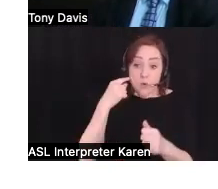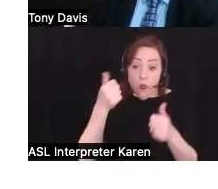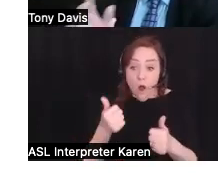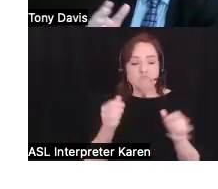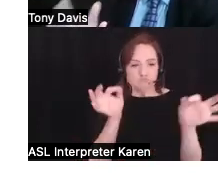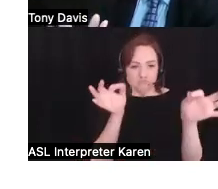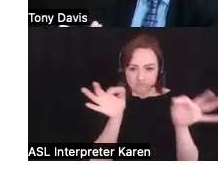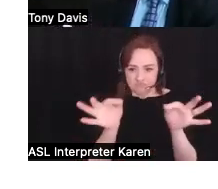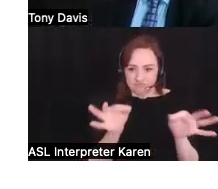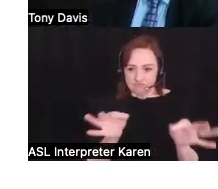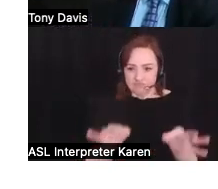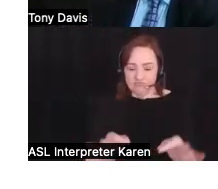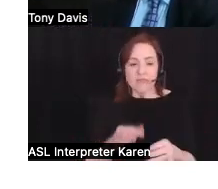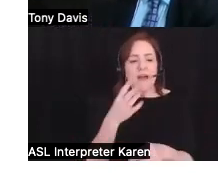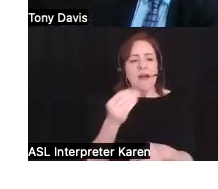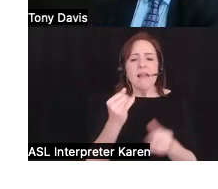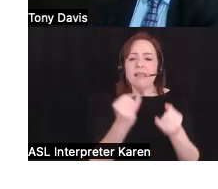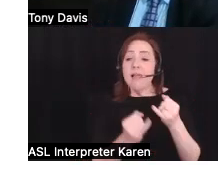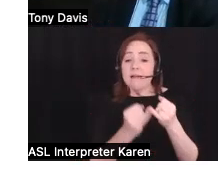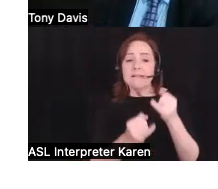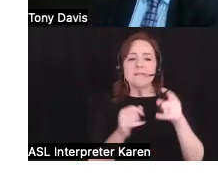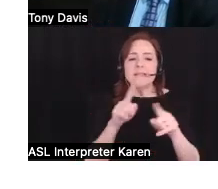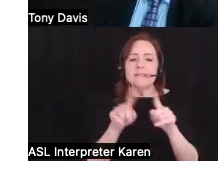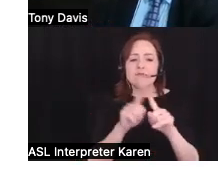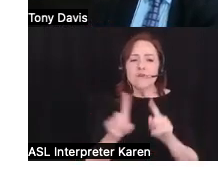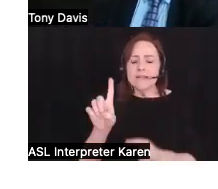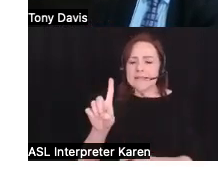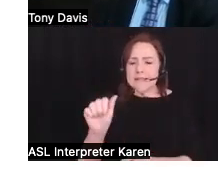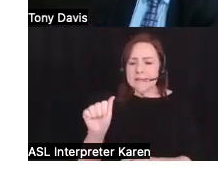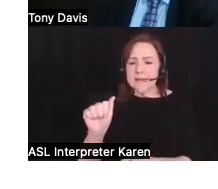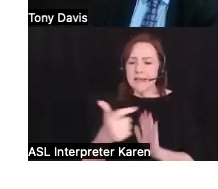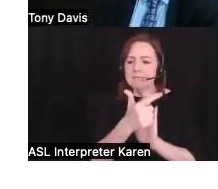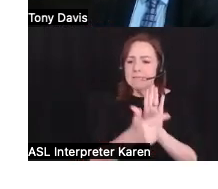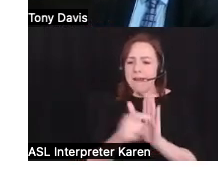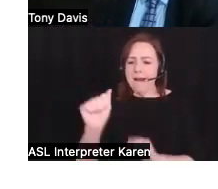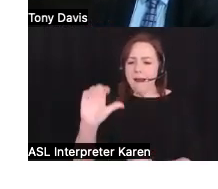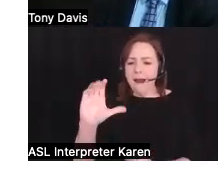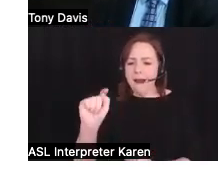they'll talk about different disability acts and the laws um that we need to follow as providers